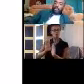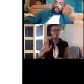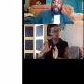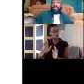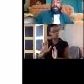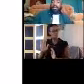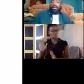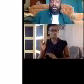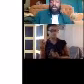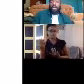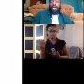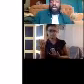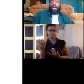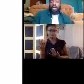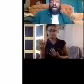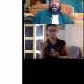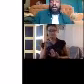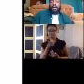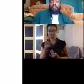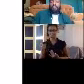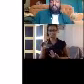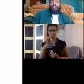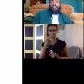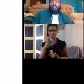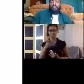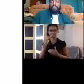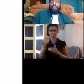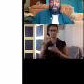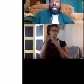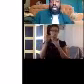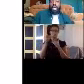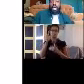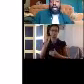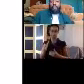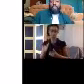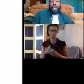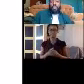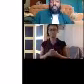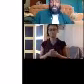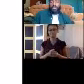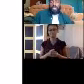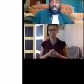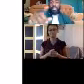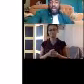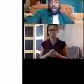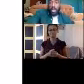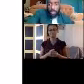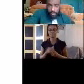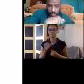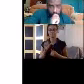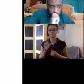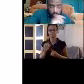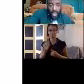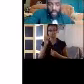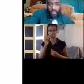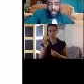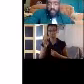limit you in that. And so we see this onion here. And there’s